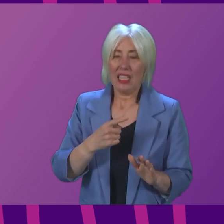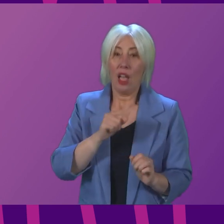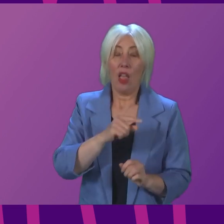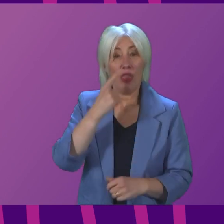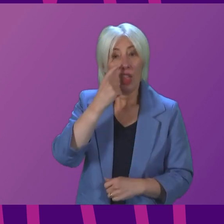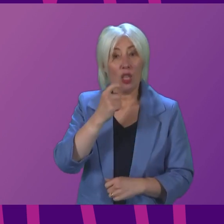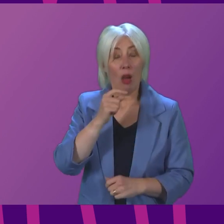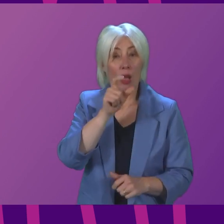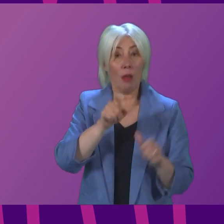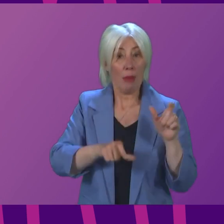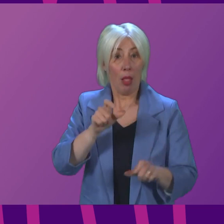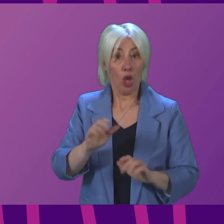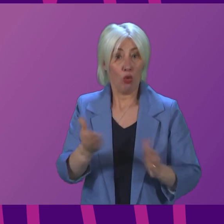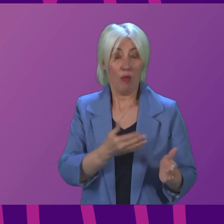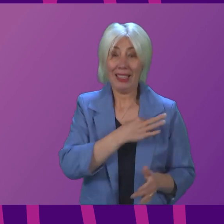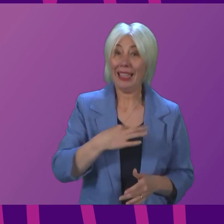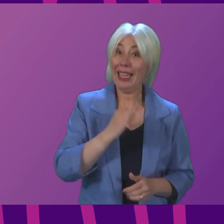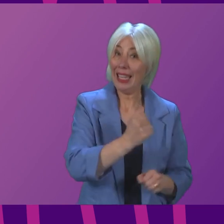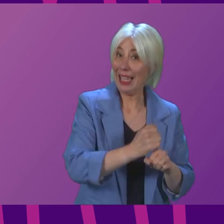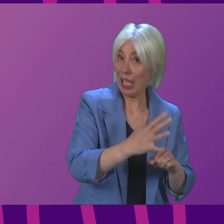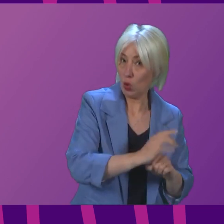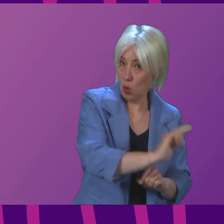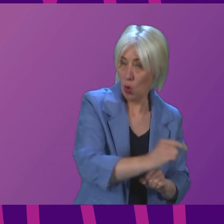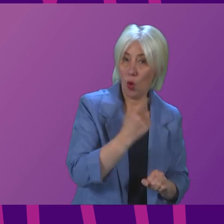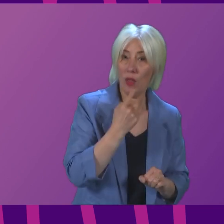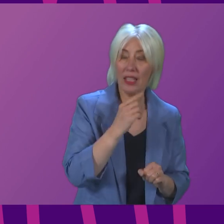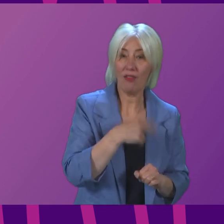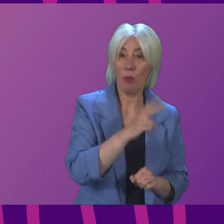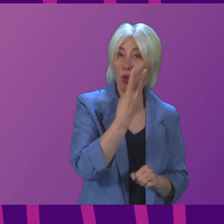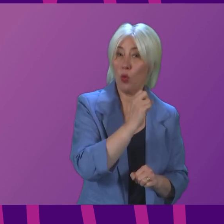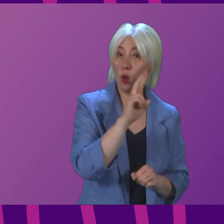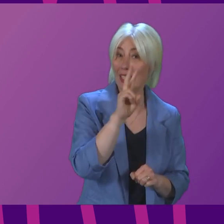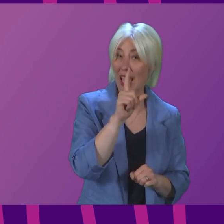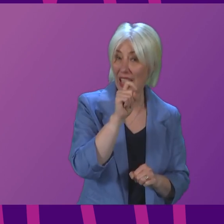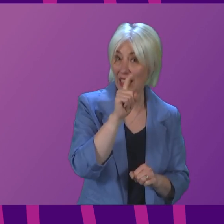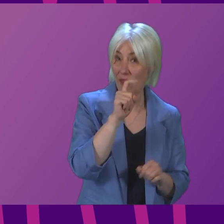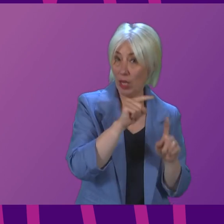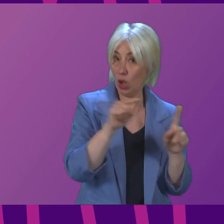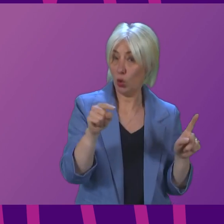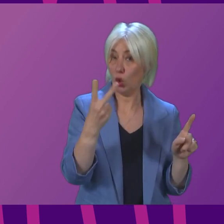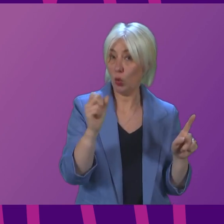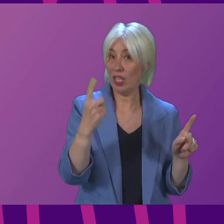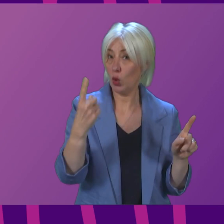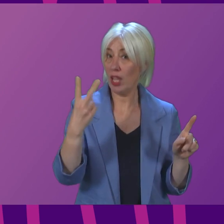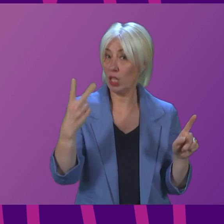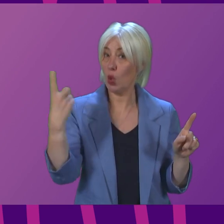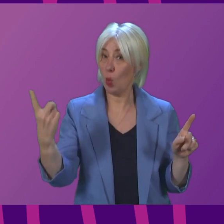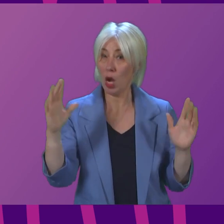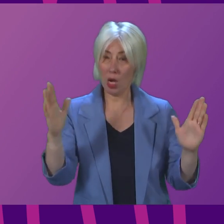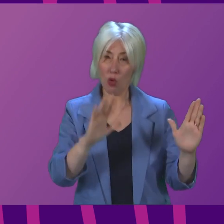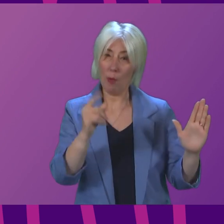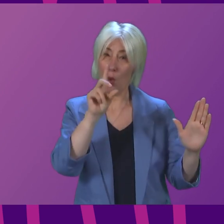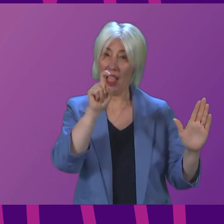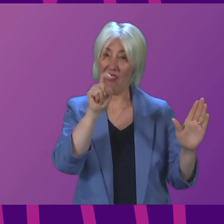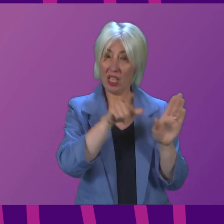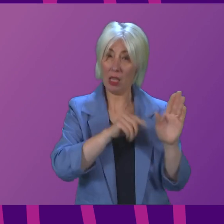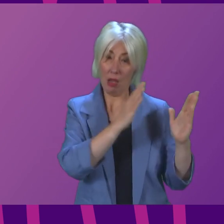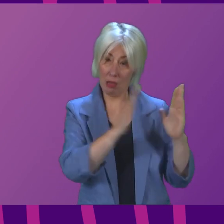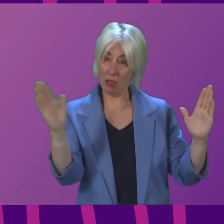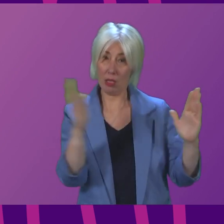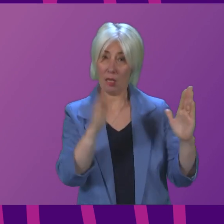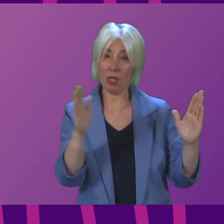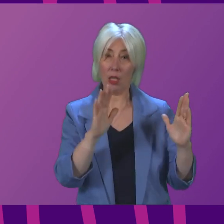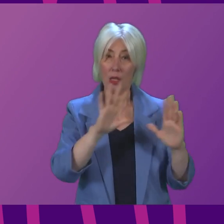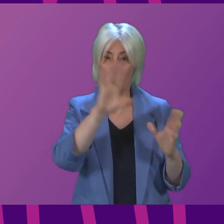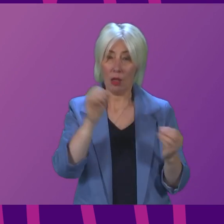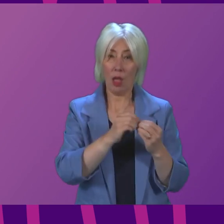people’s services reported that, during the 11 years from 2011 to 2021, fewer than